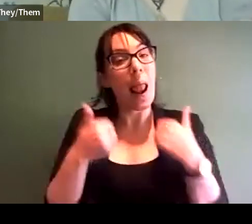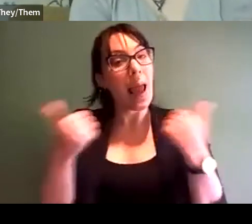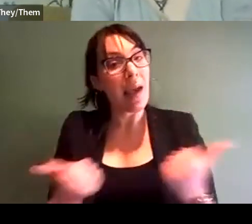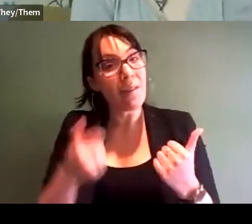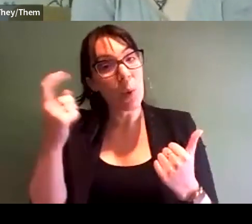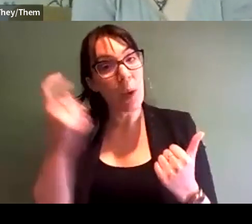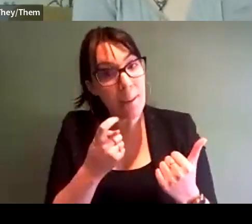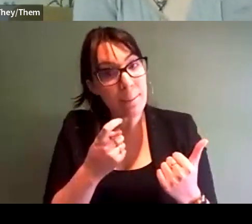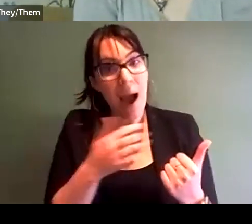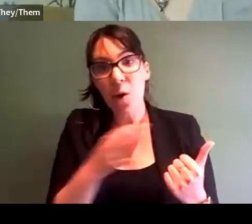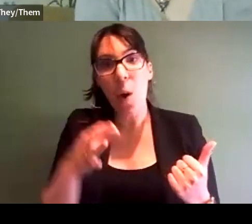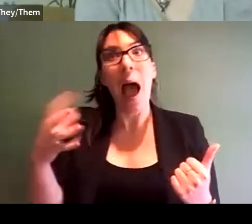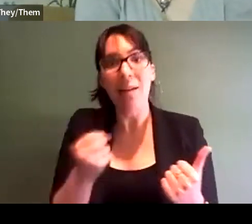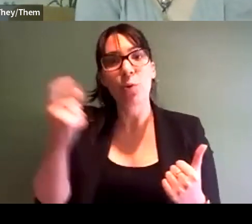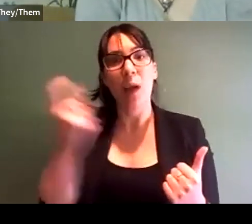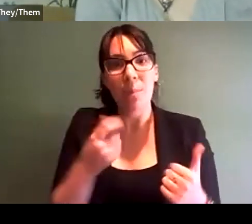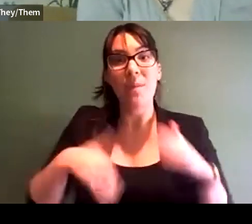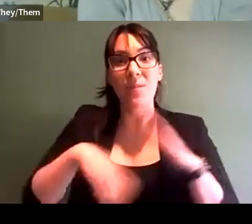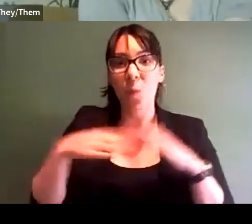school, I'm not coming in for a full week.